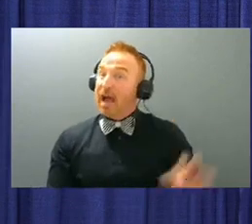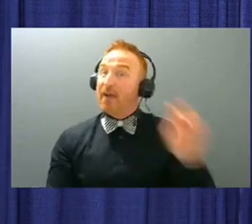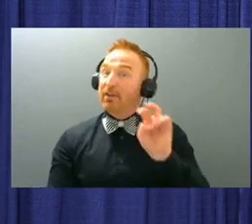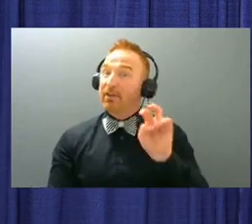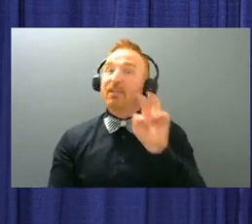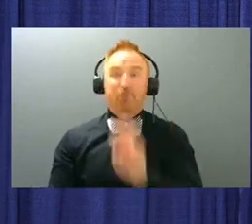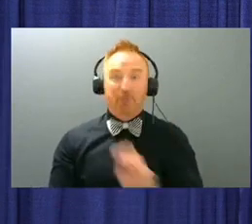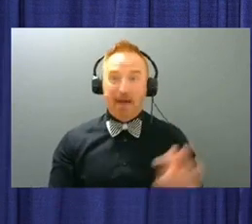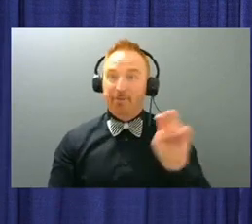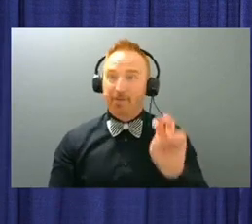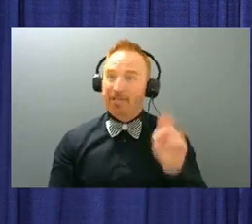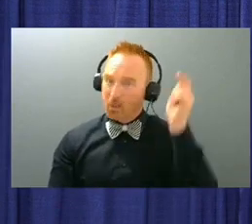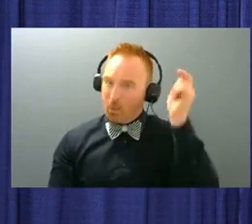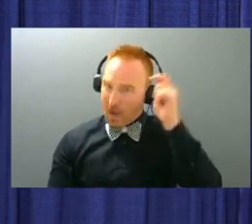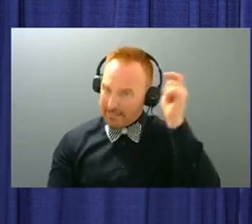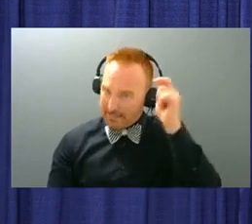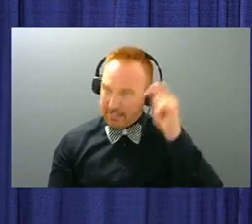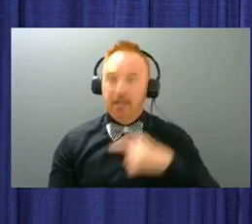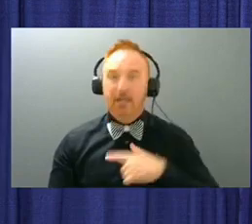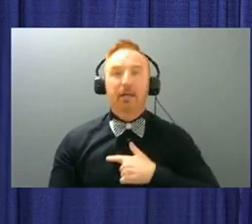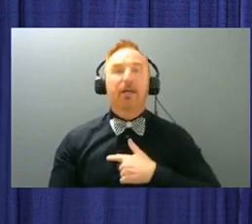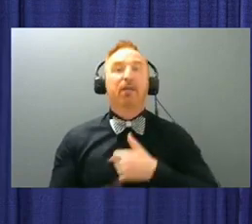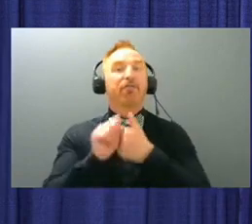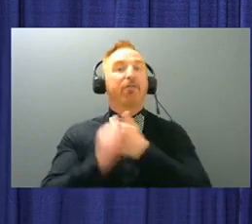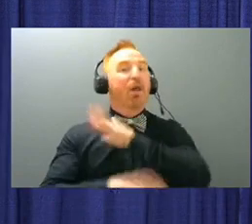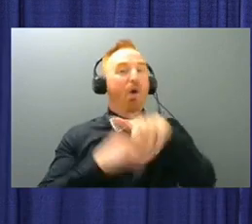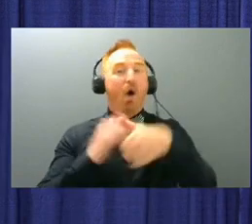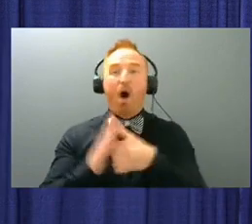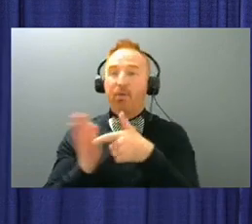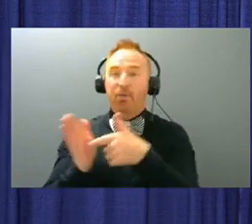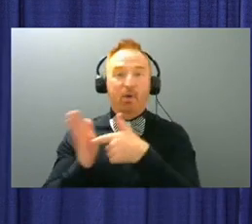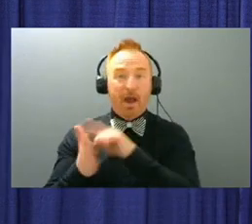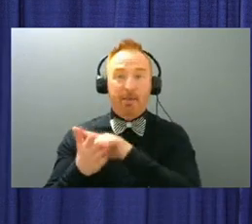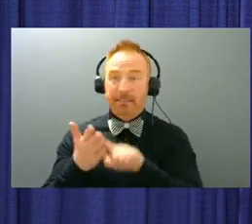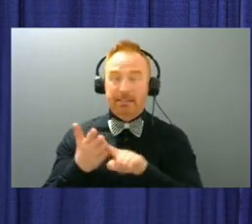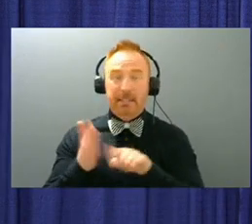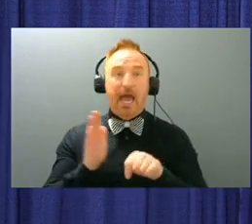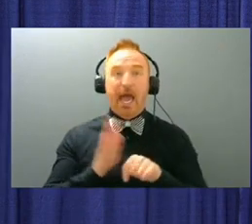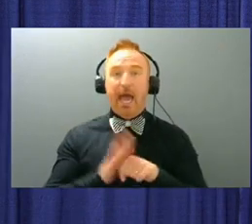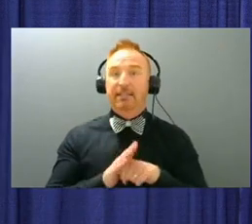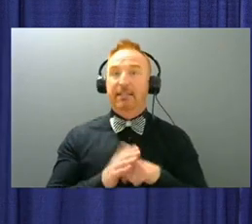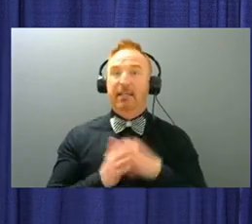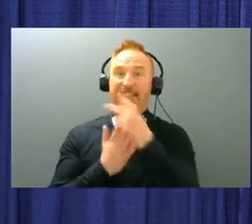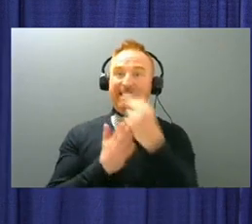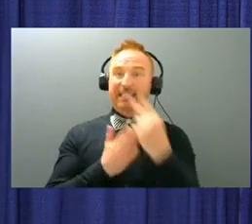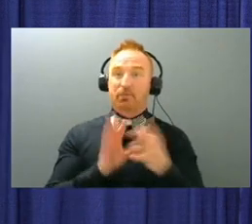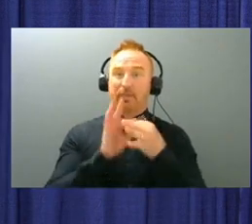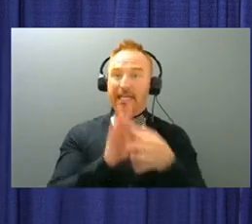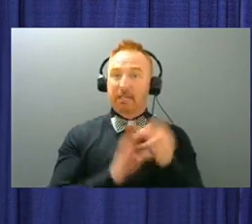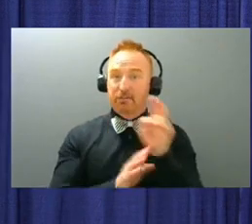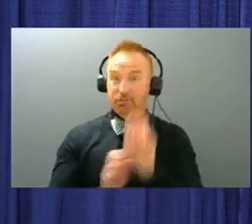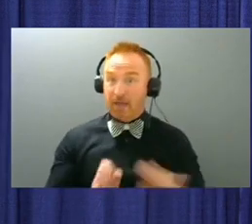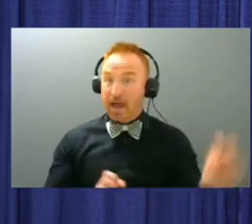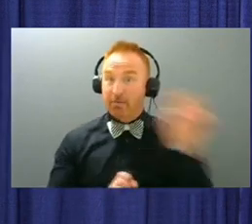travel wide -- wisely. Follow all of the requirements as you go through the steps of